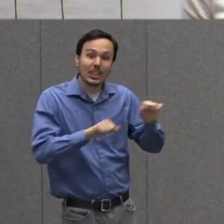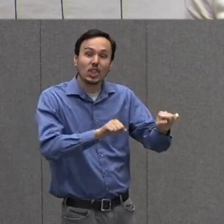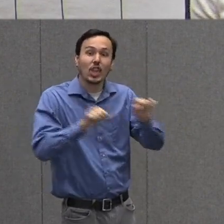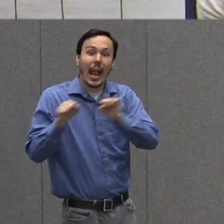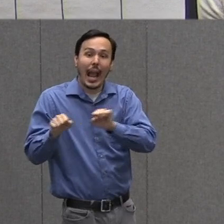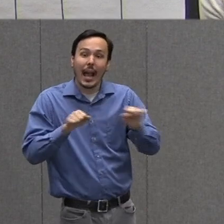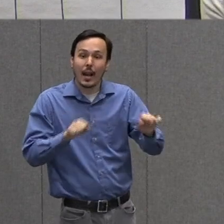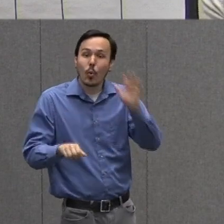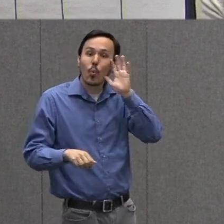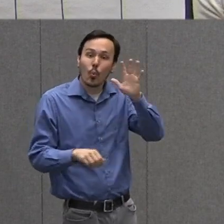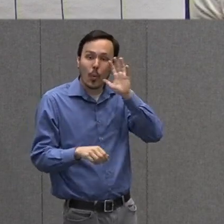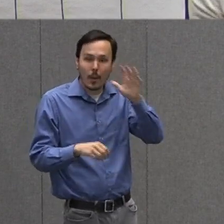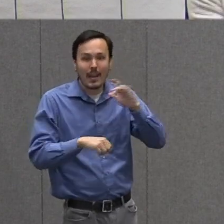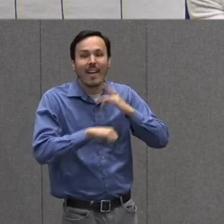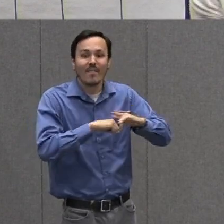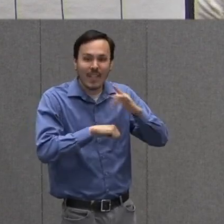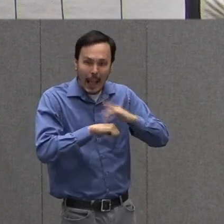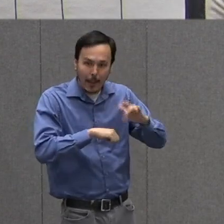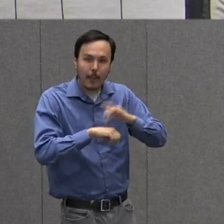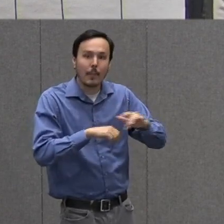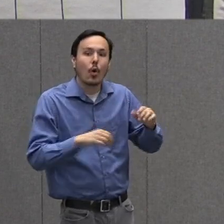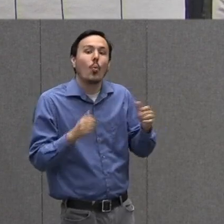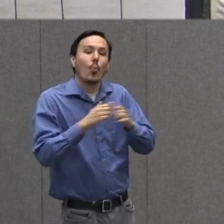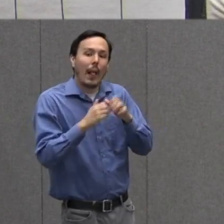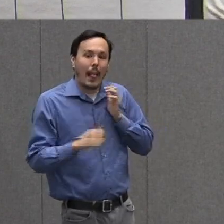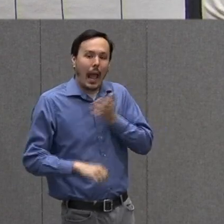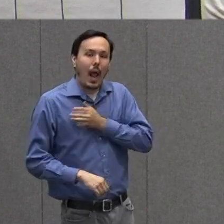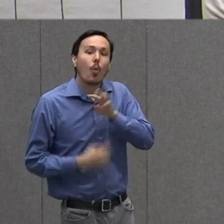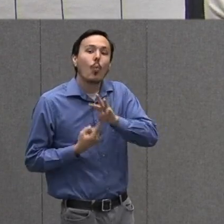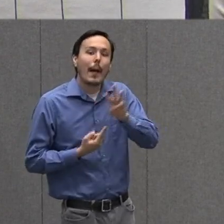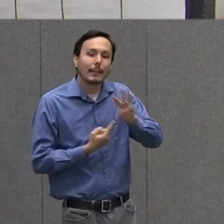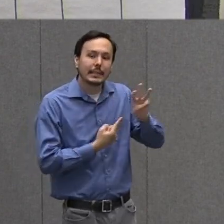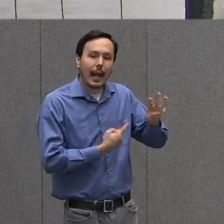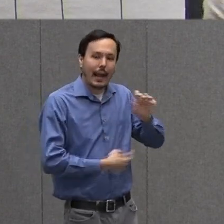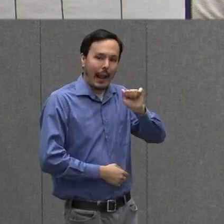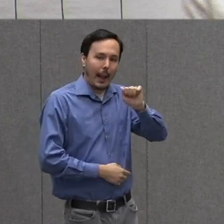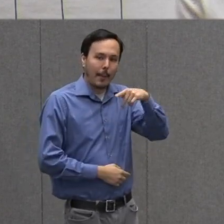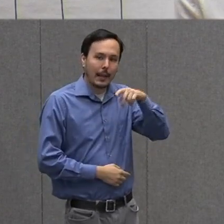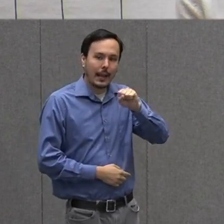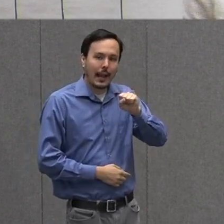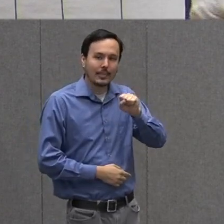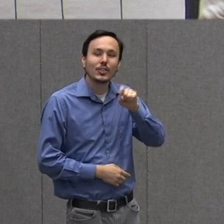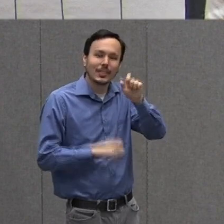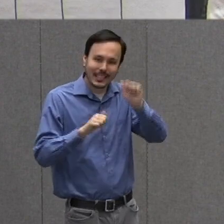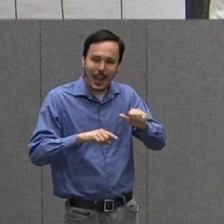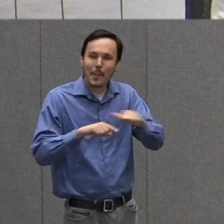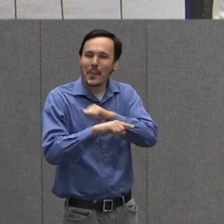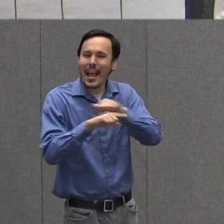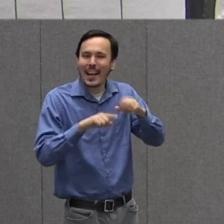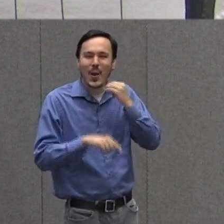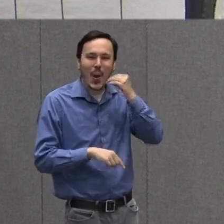on our APS website so you can practice this chant at home. Don't worry, there's no copyright issues